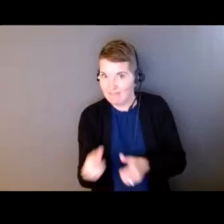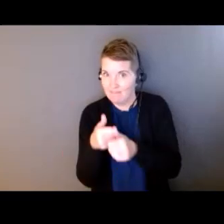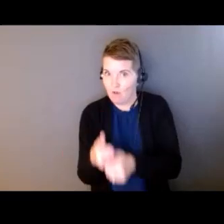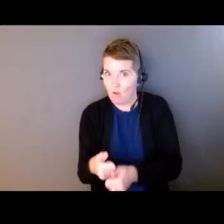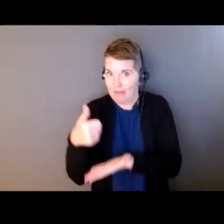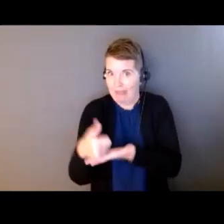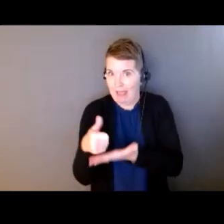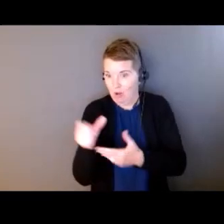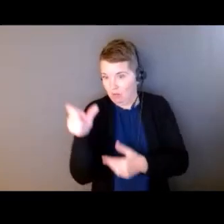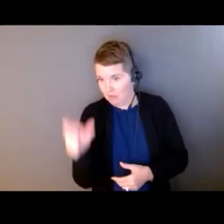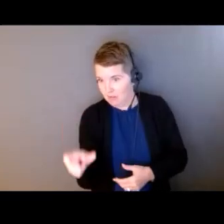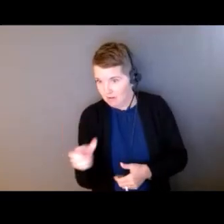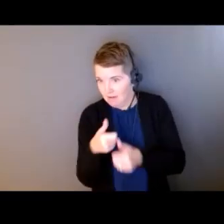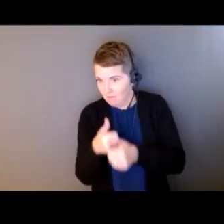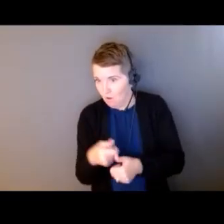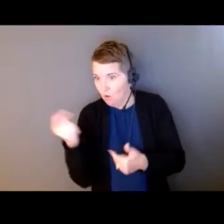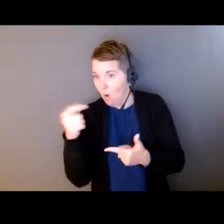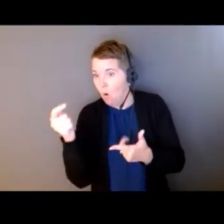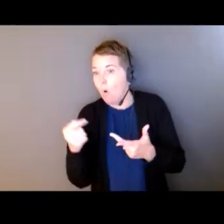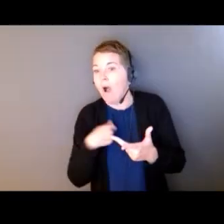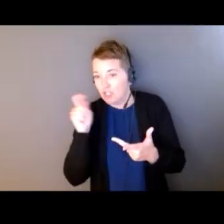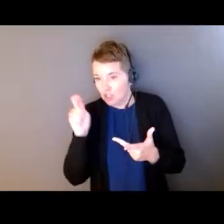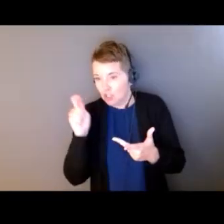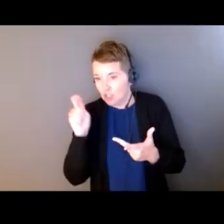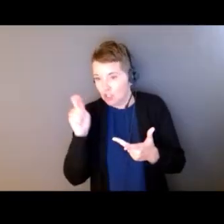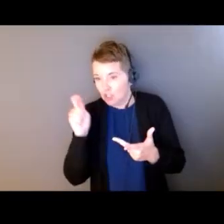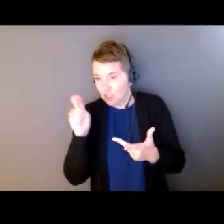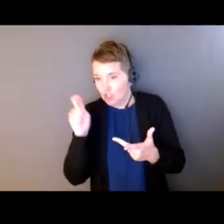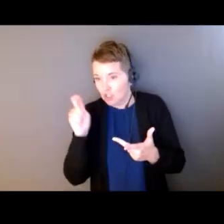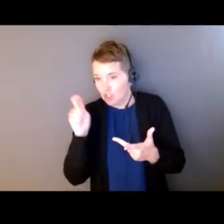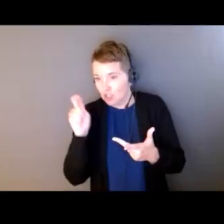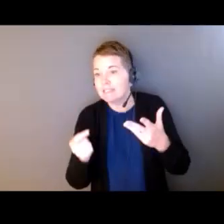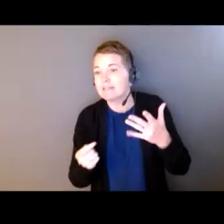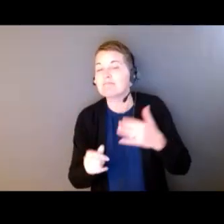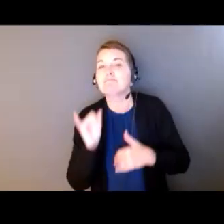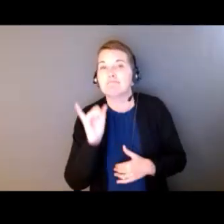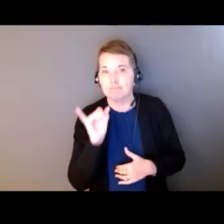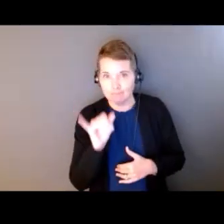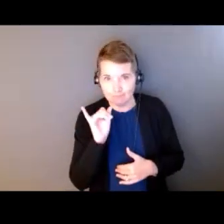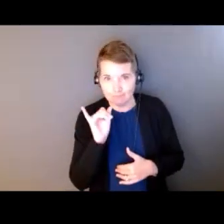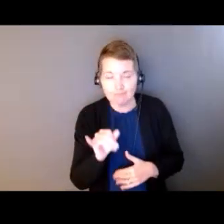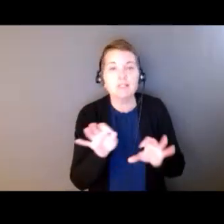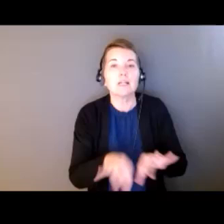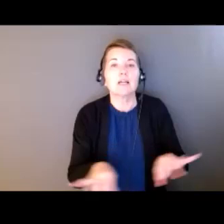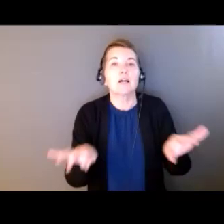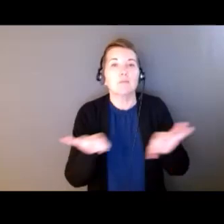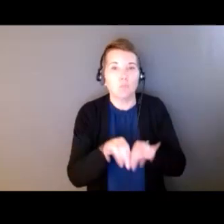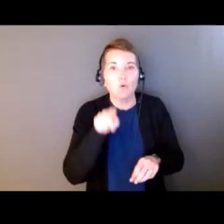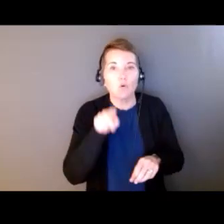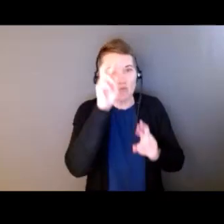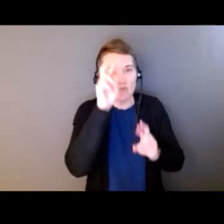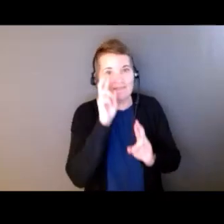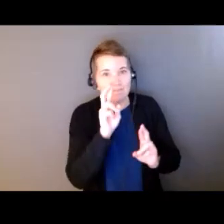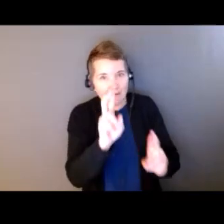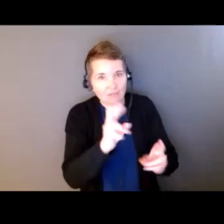that applicants take great care in demonstrating authentic and respectful efforts in engaging with participants from these communities,